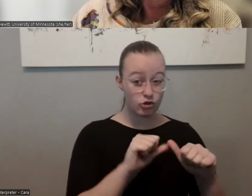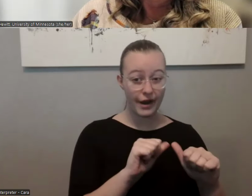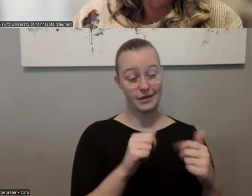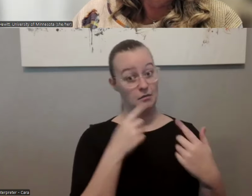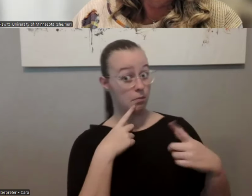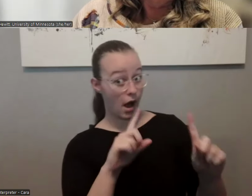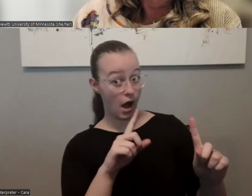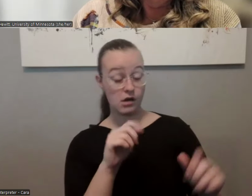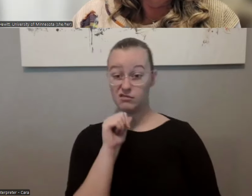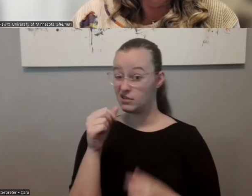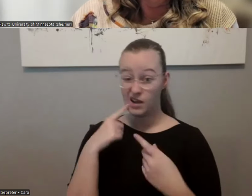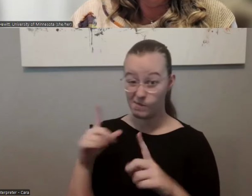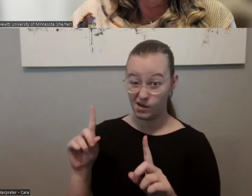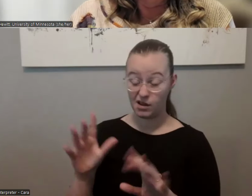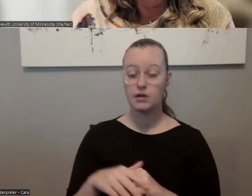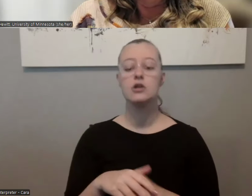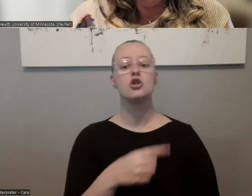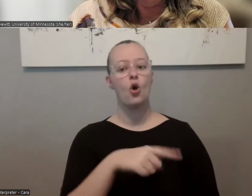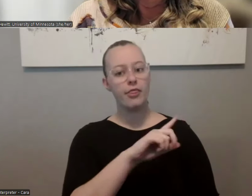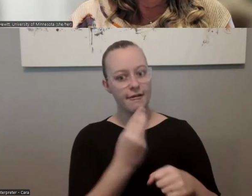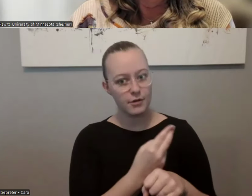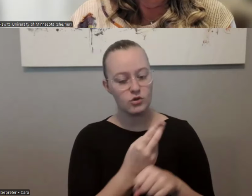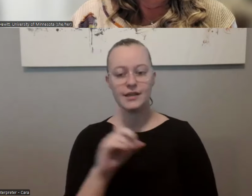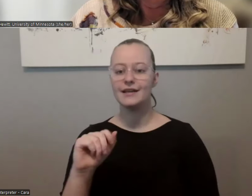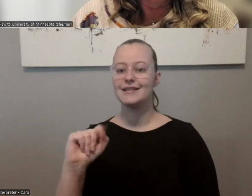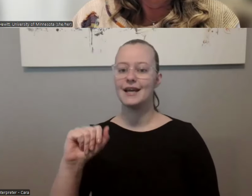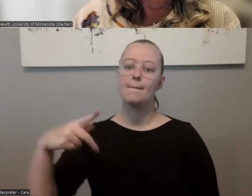And so they have been using a data portal